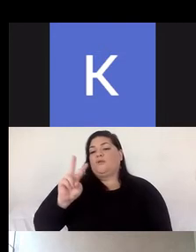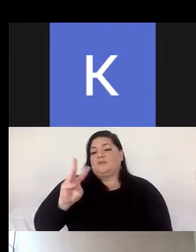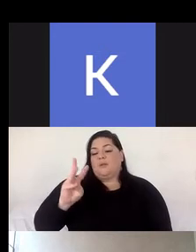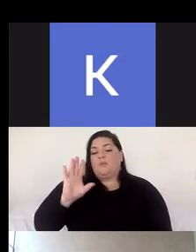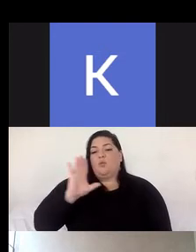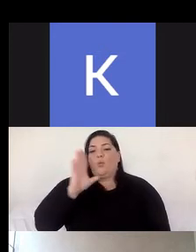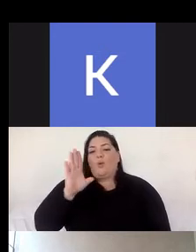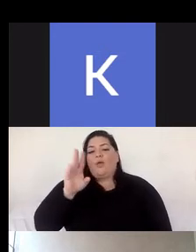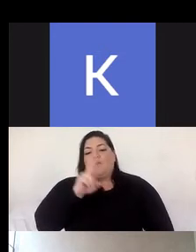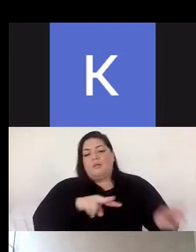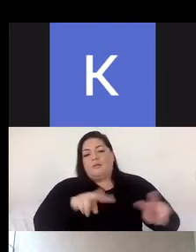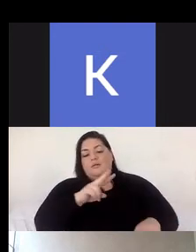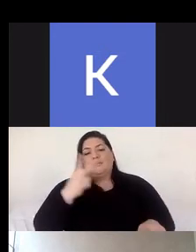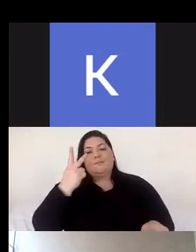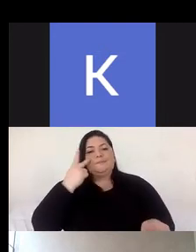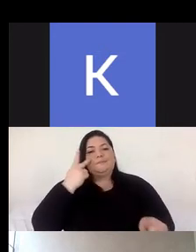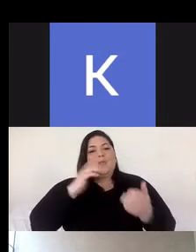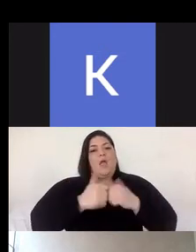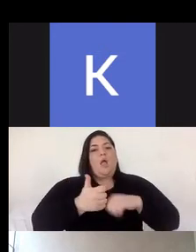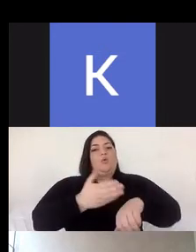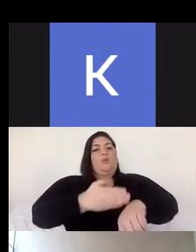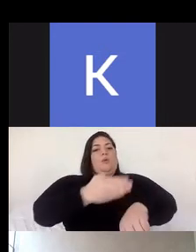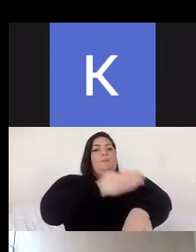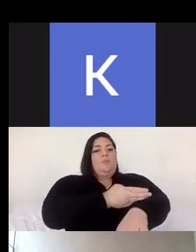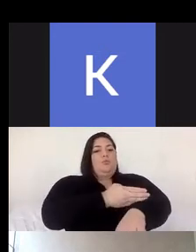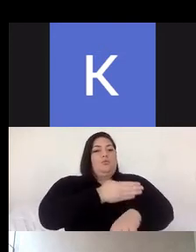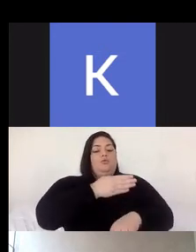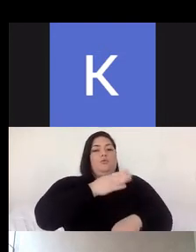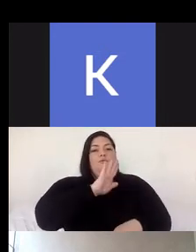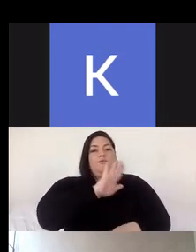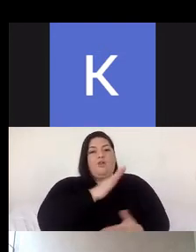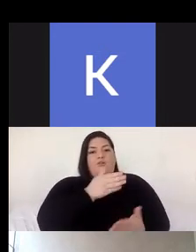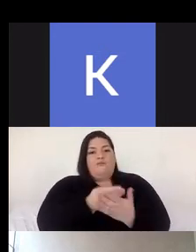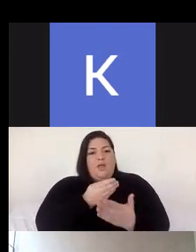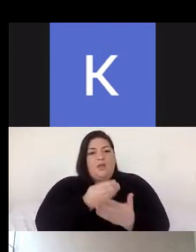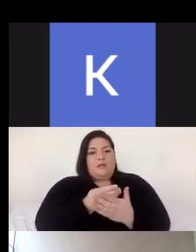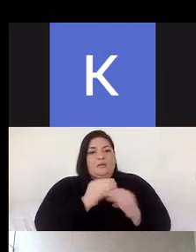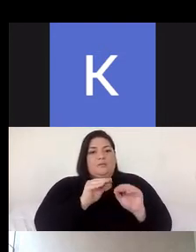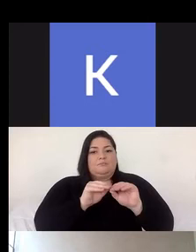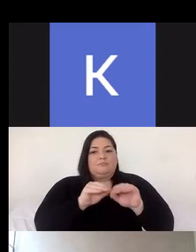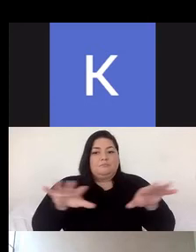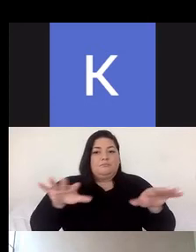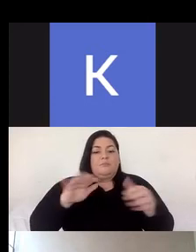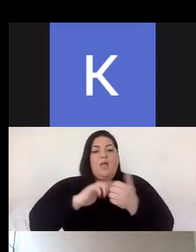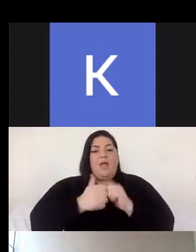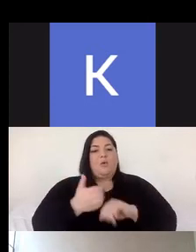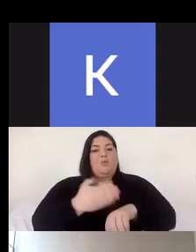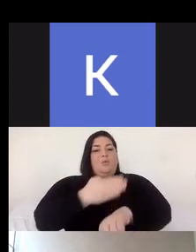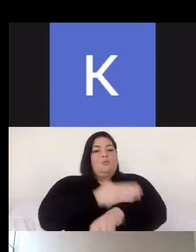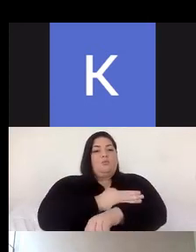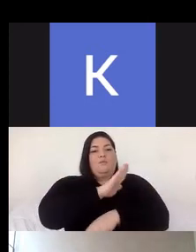to figure out how to improve their funding, how to improve their technical assistance,